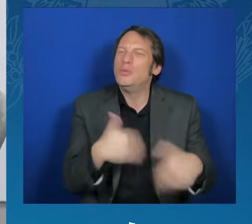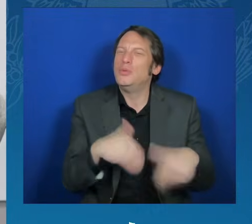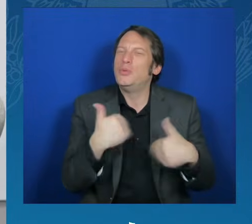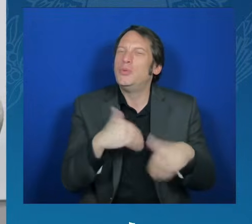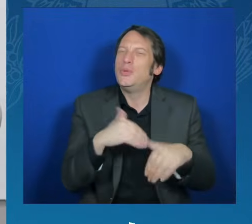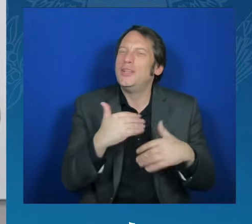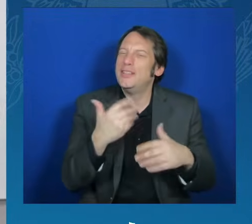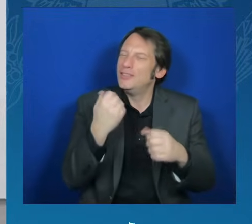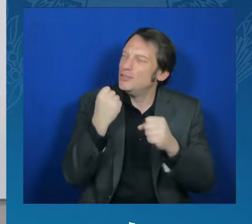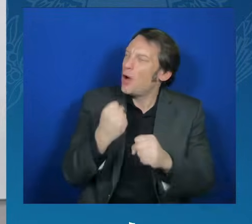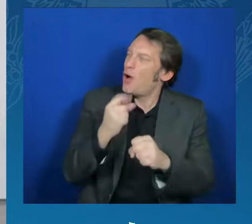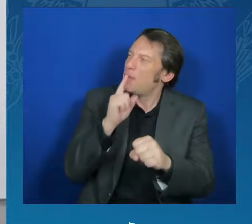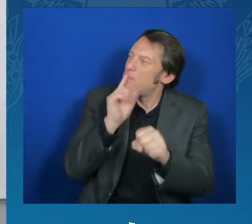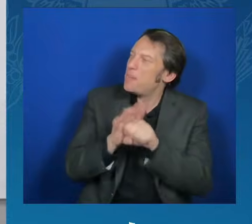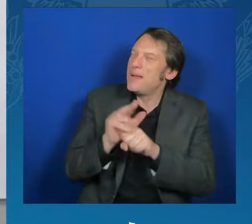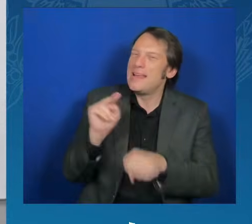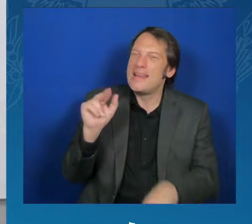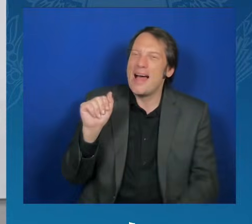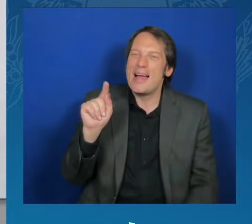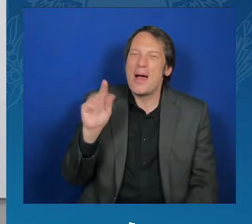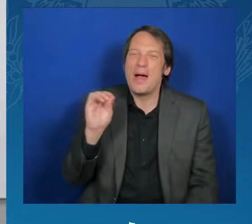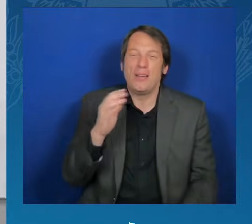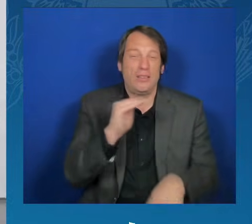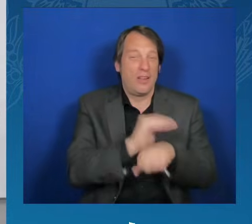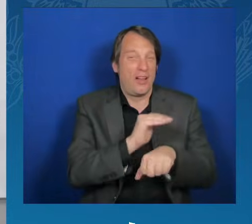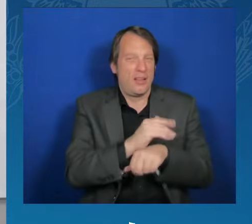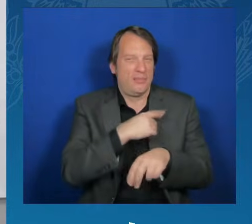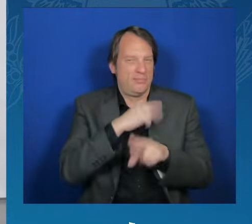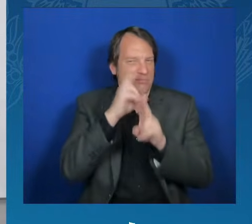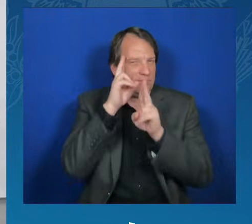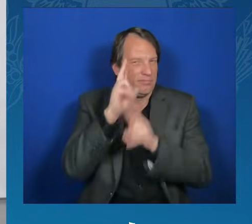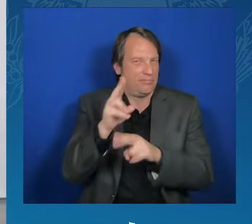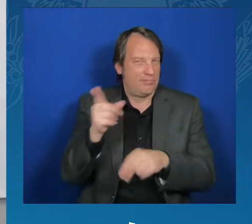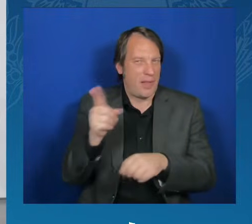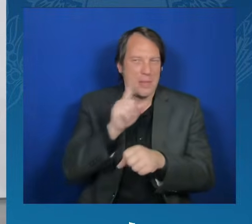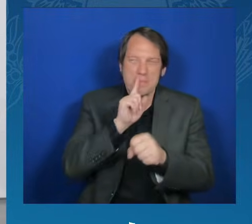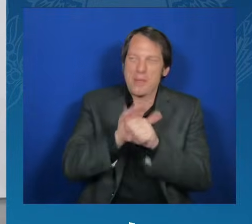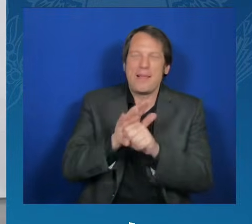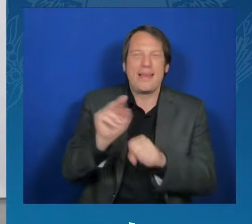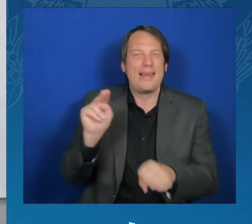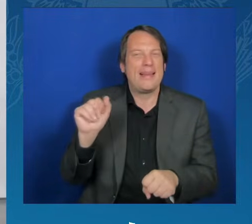Republicans who has been here with the Munich Security Conference for many, many years, John McCain.